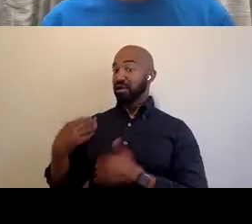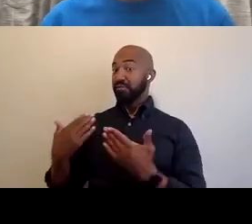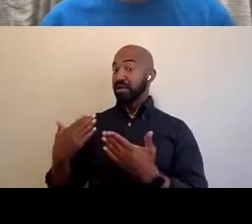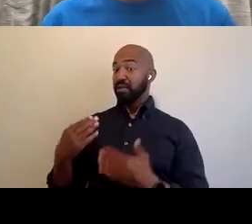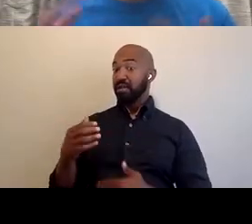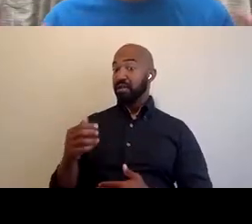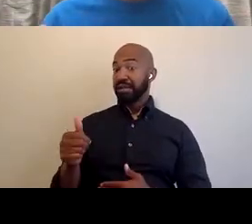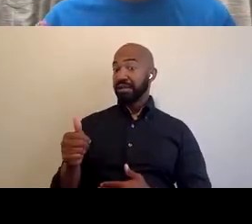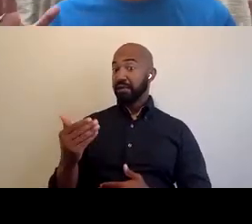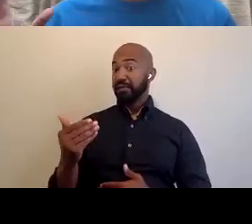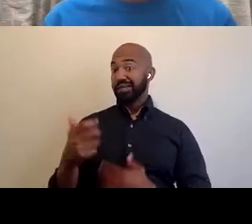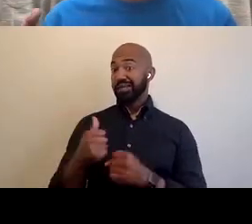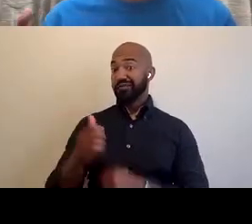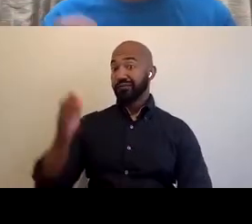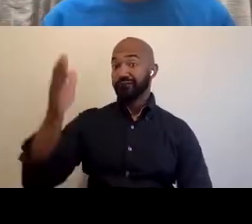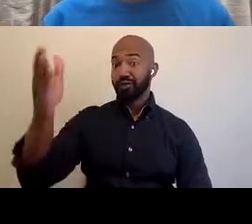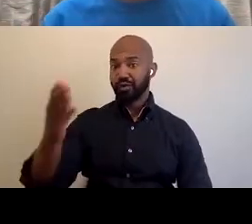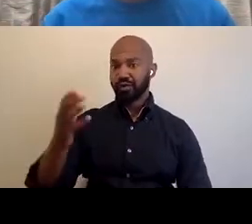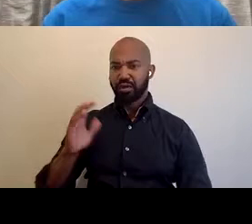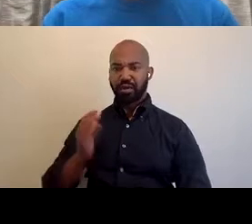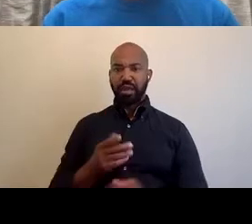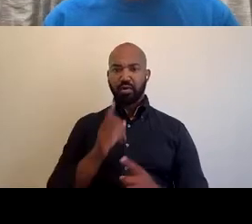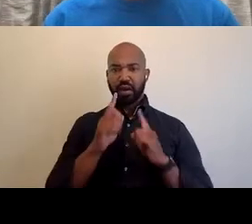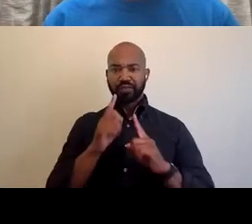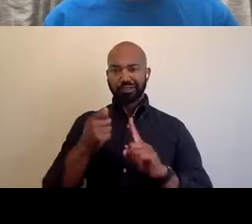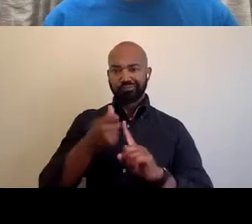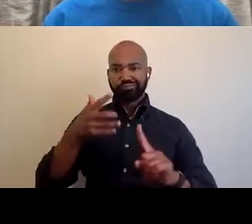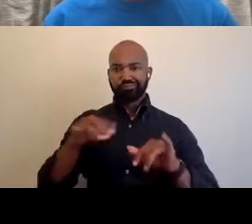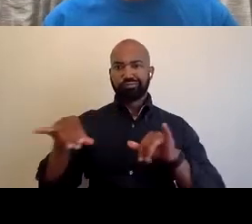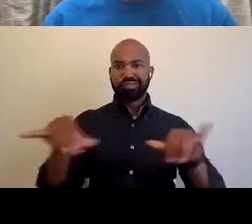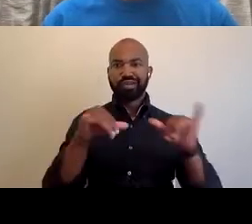but it's very exciting that we have standards of care. We're gonna talk about how to get started